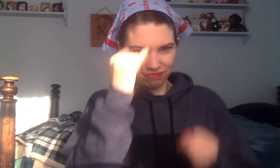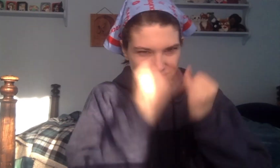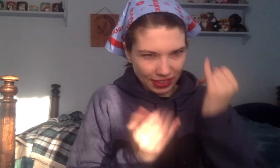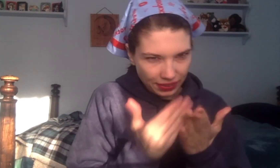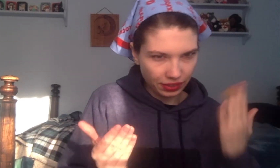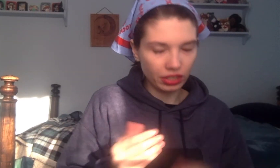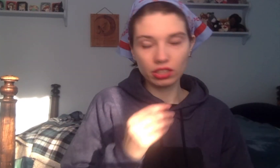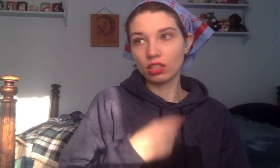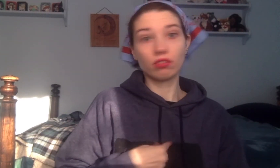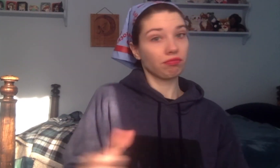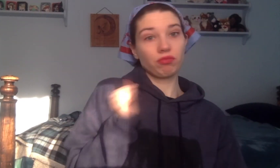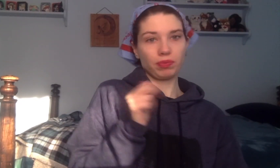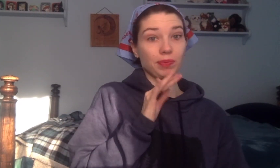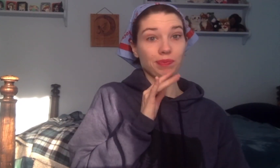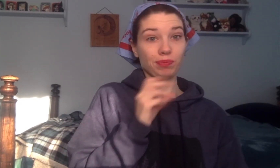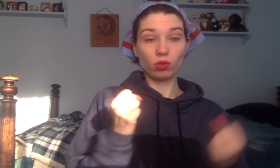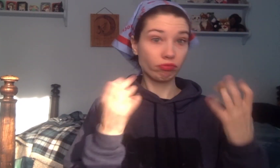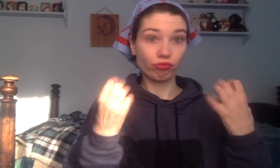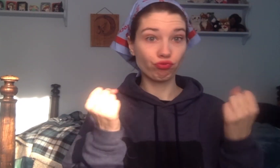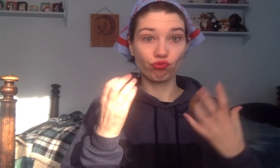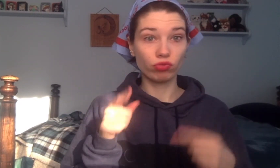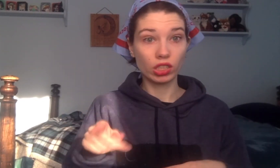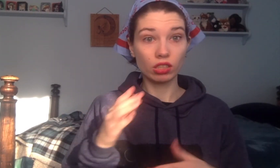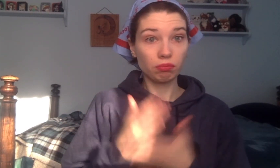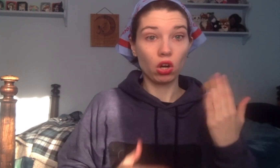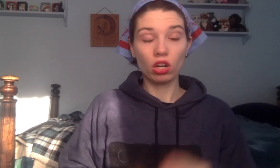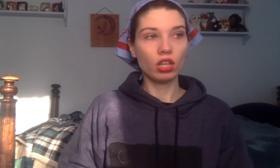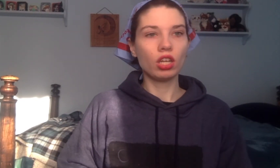One last thing, I won't speak or sign in this part.